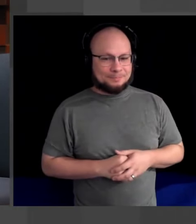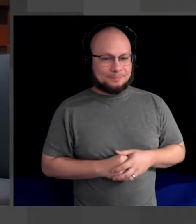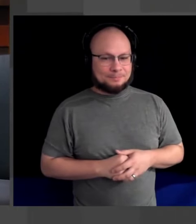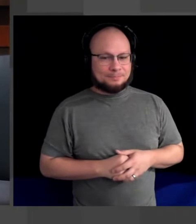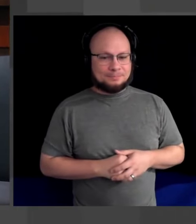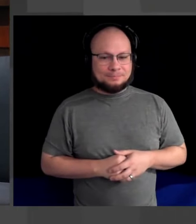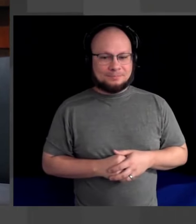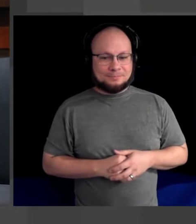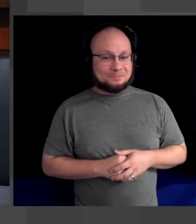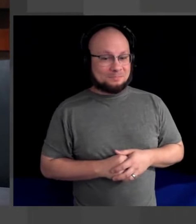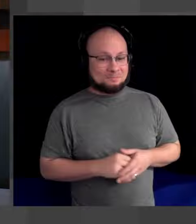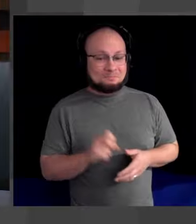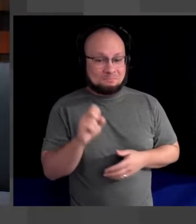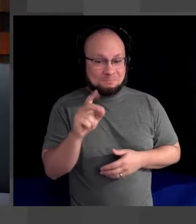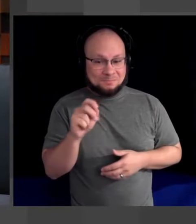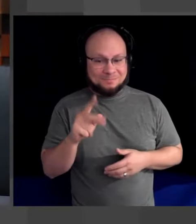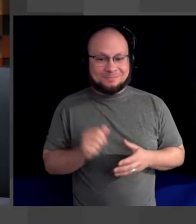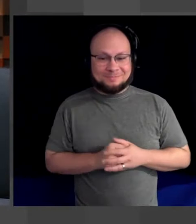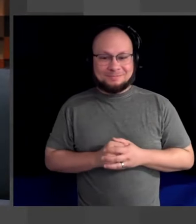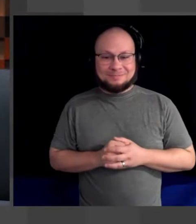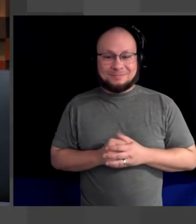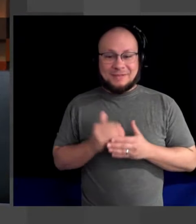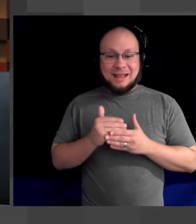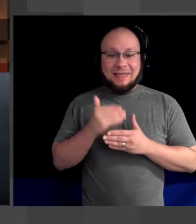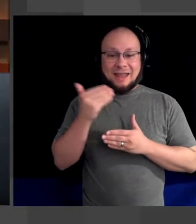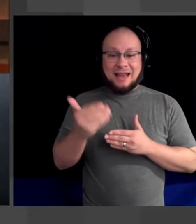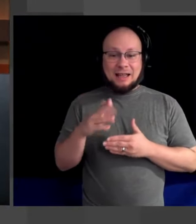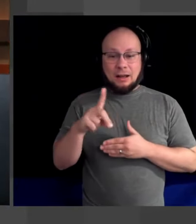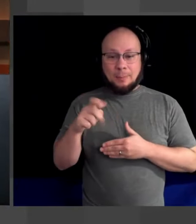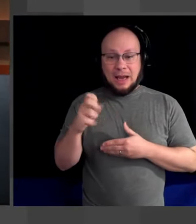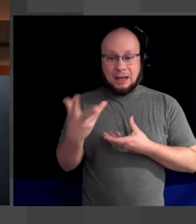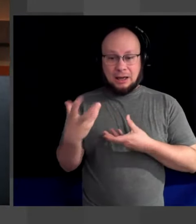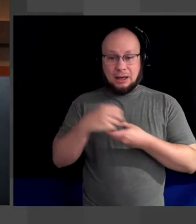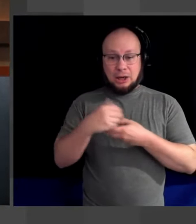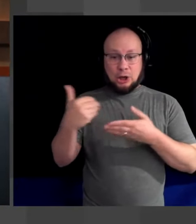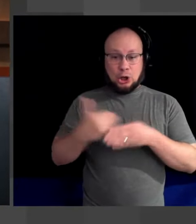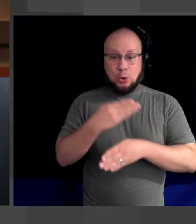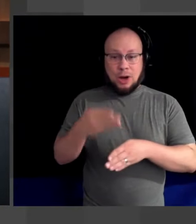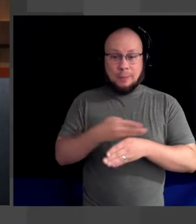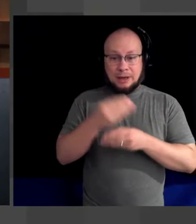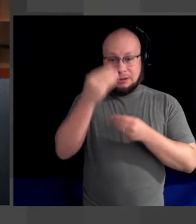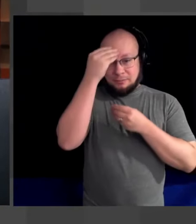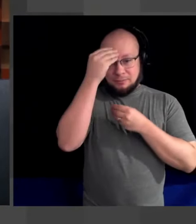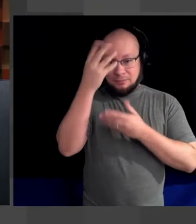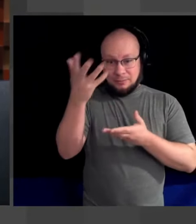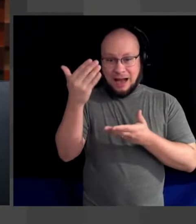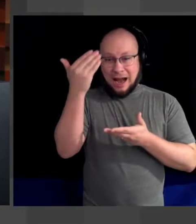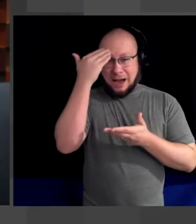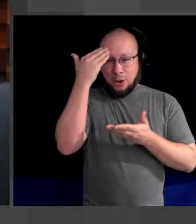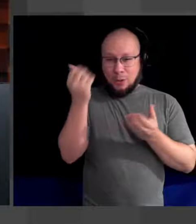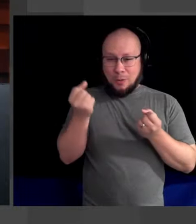HI AGNES AND BRANDON. LET'S DO THIS.